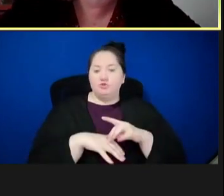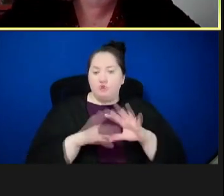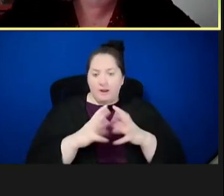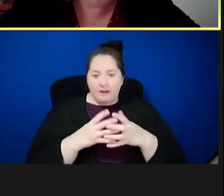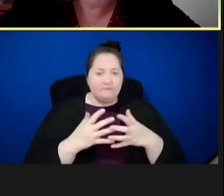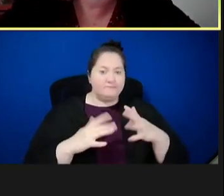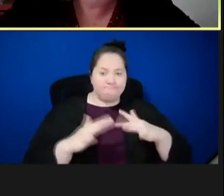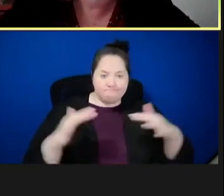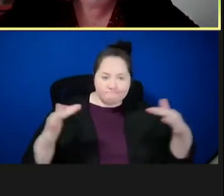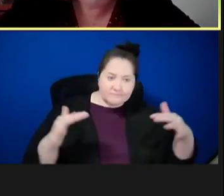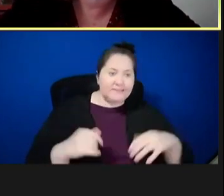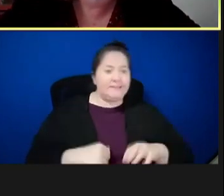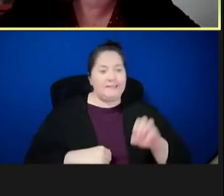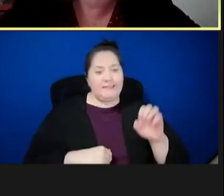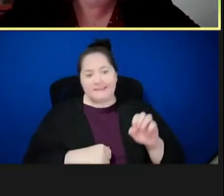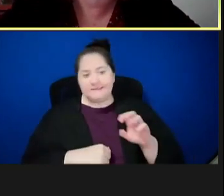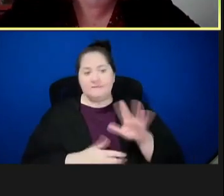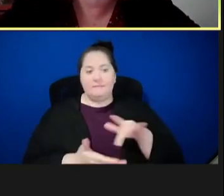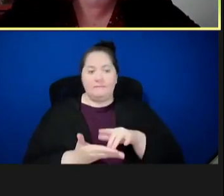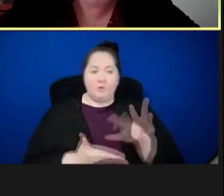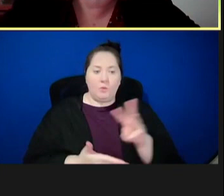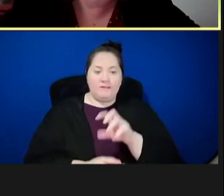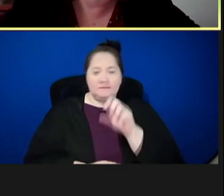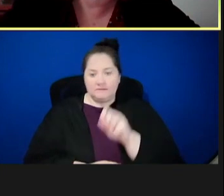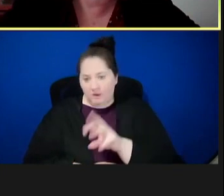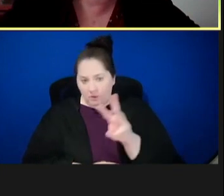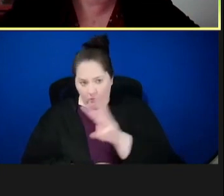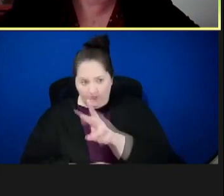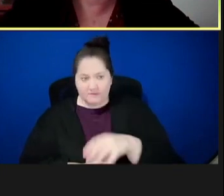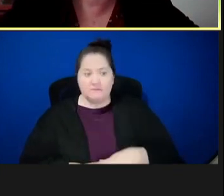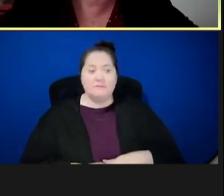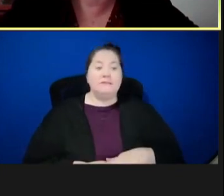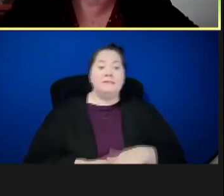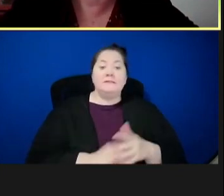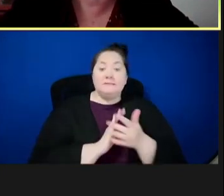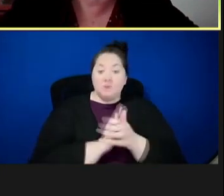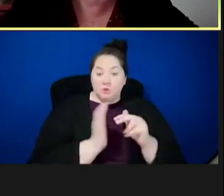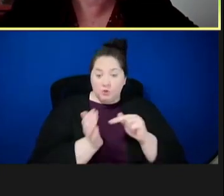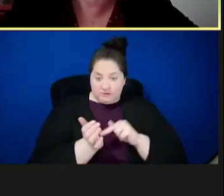south, and west. We have both skilled nursing and assisted living as well as for-profit and